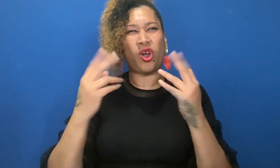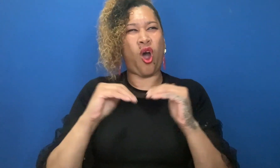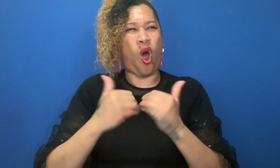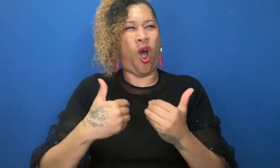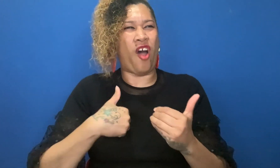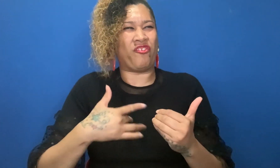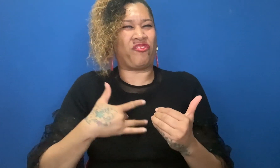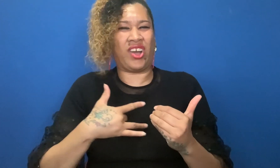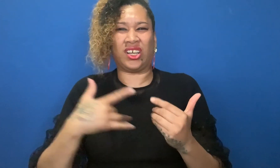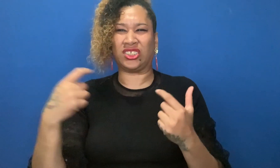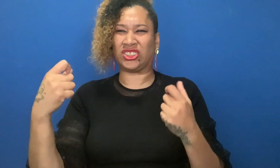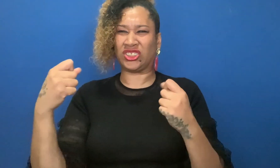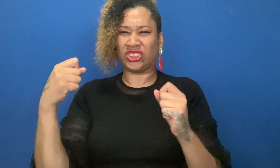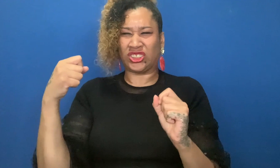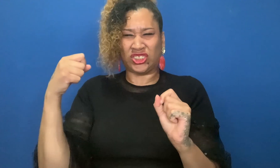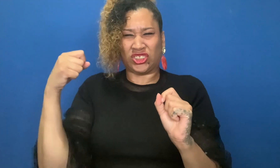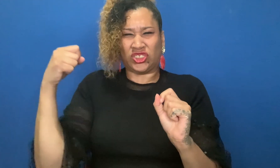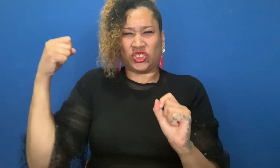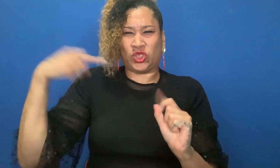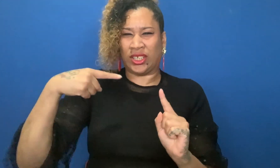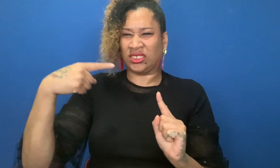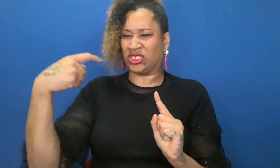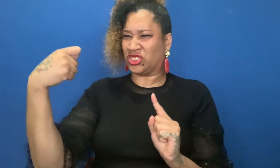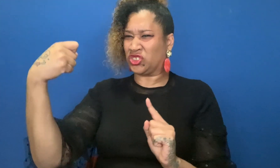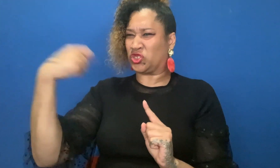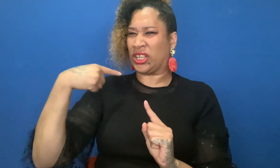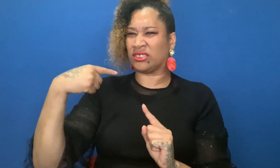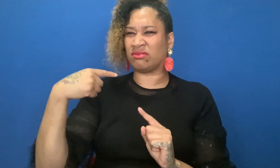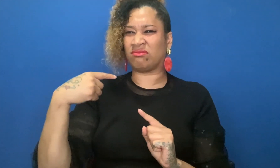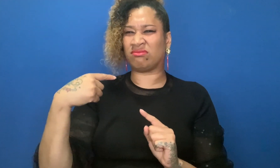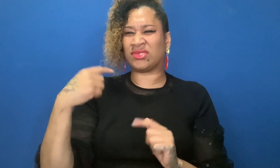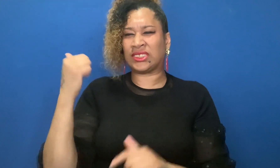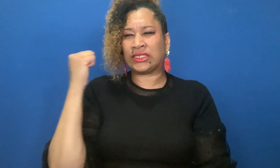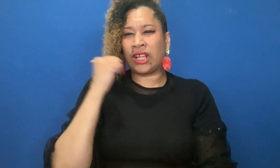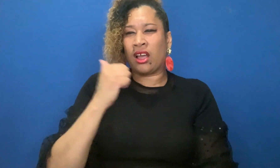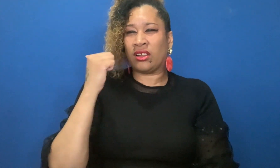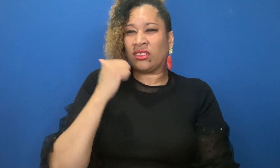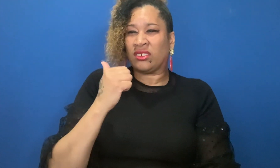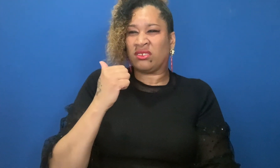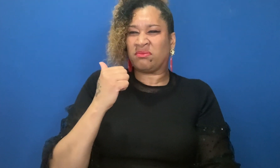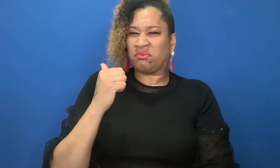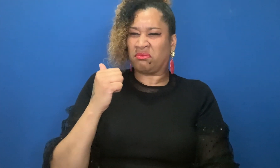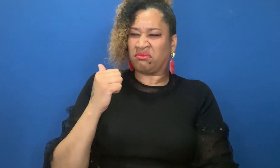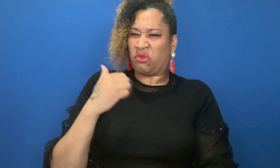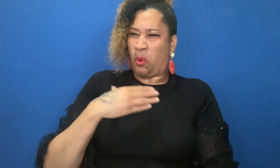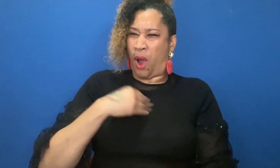and I saw how I felt triggered daily